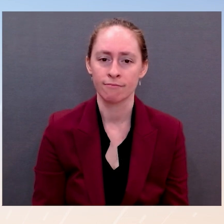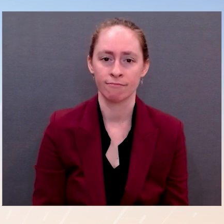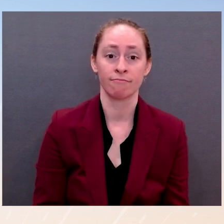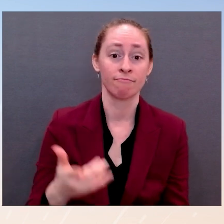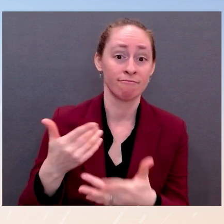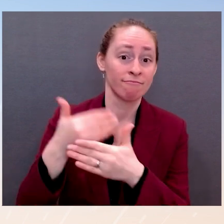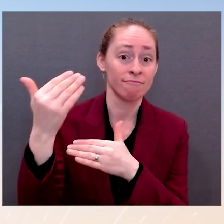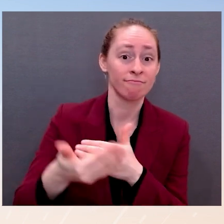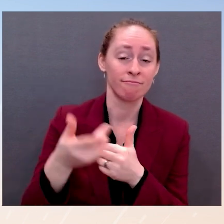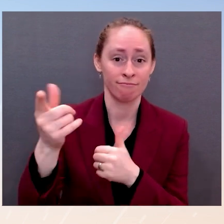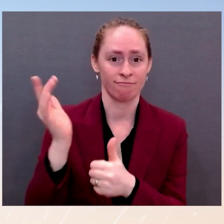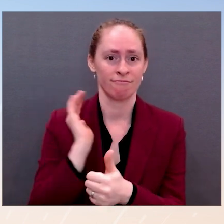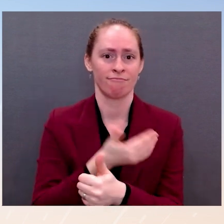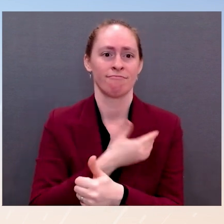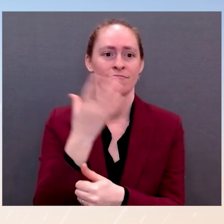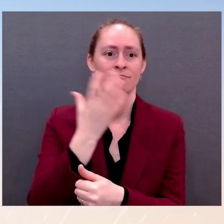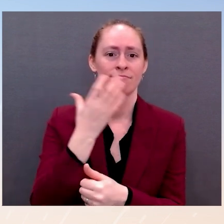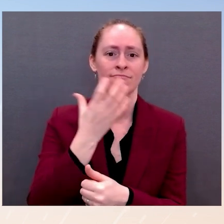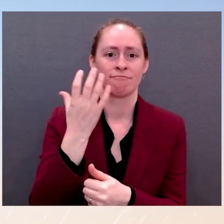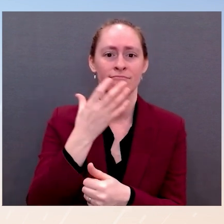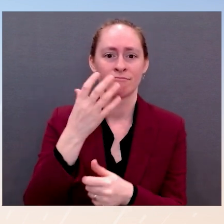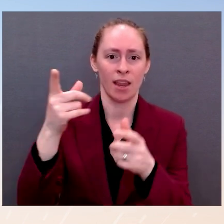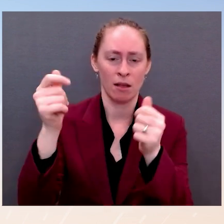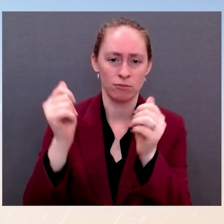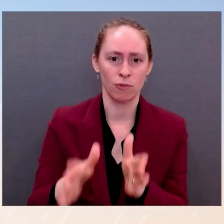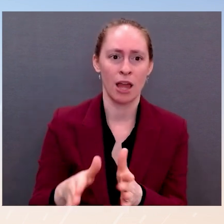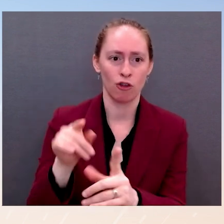next from our incredible, groundbreaking administrator